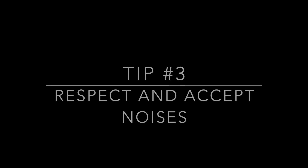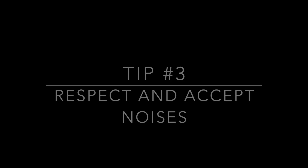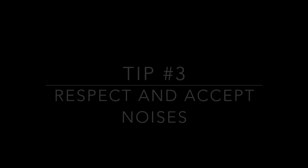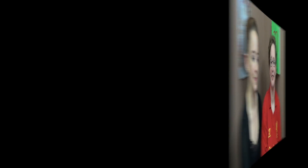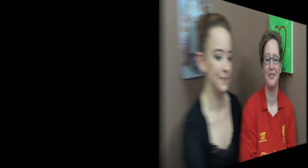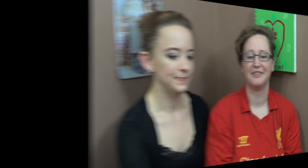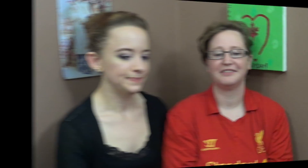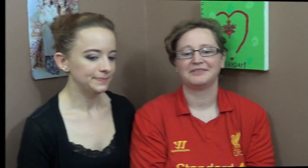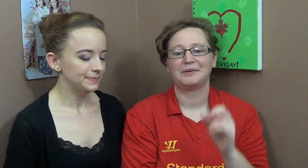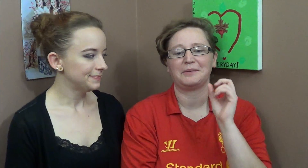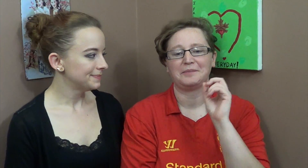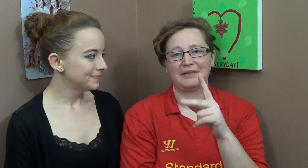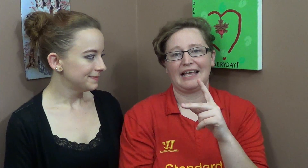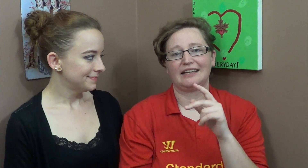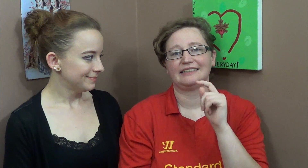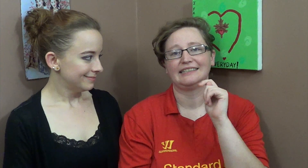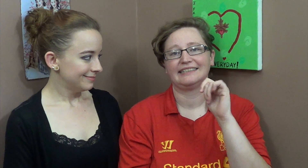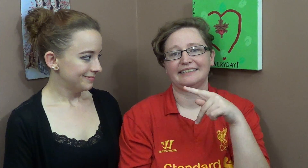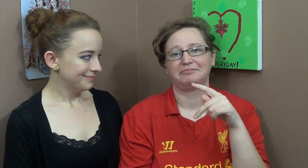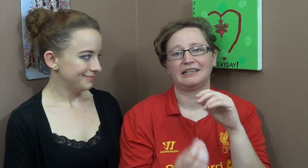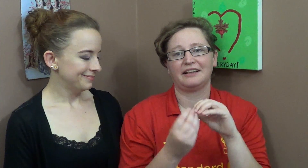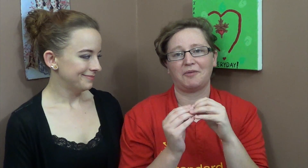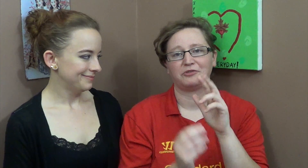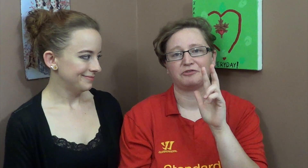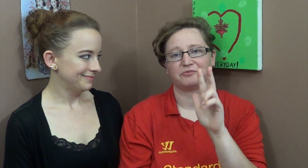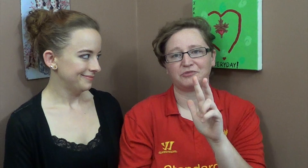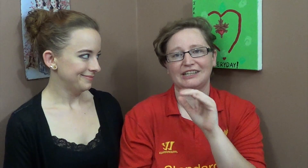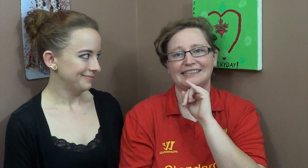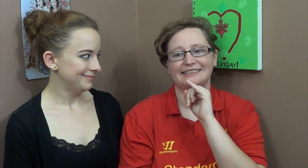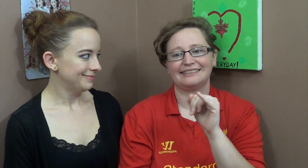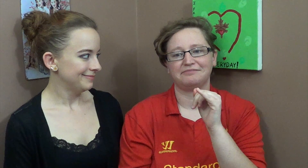Ok tip #3 is